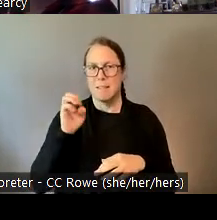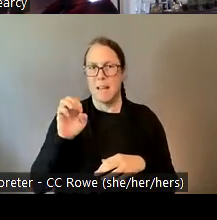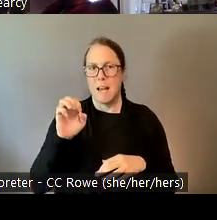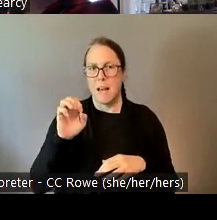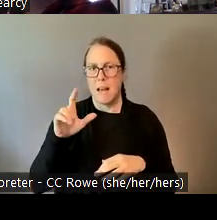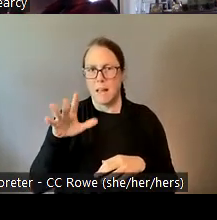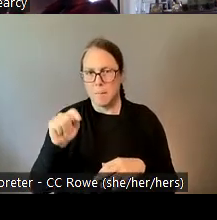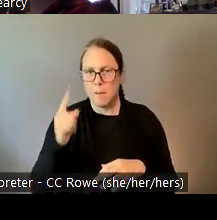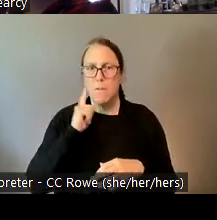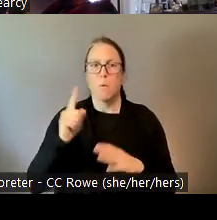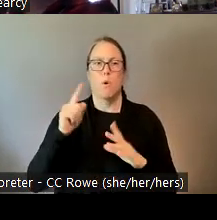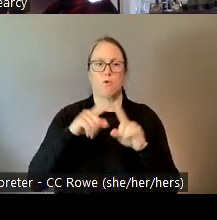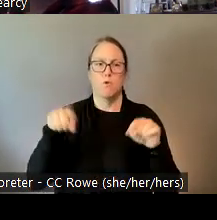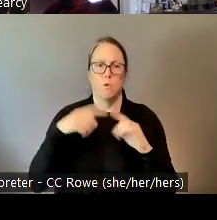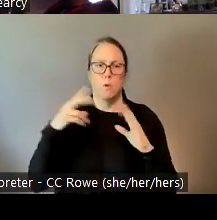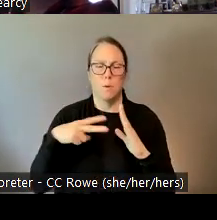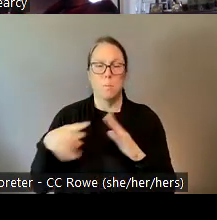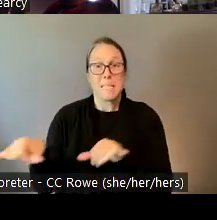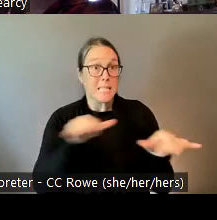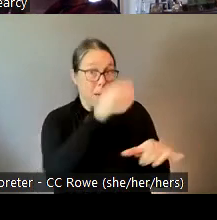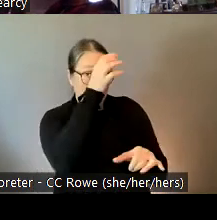This is similar to the styles within a Word document.